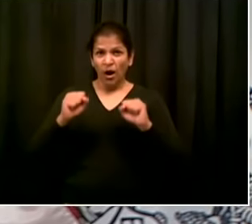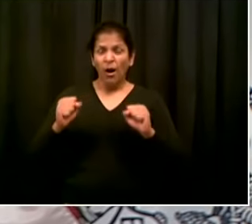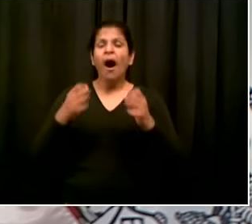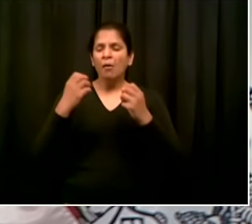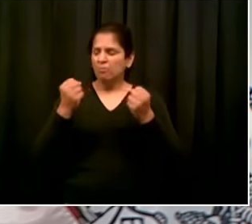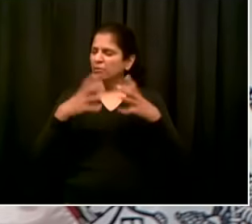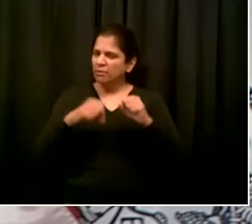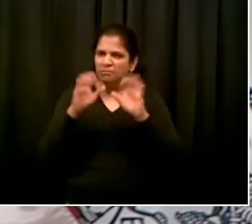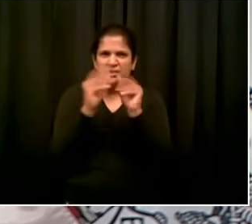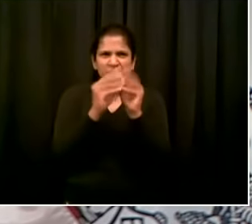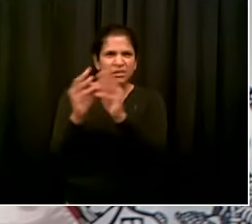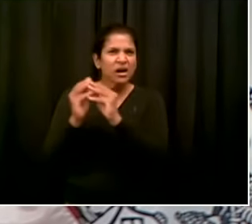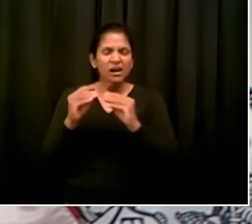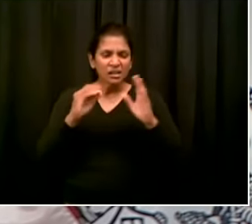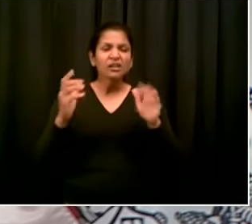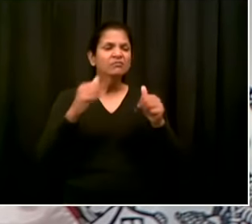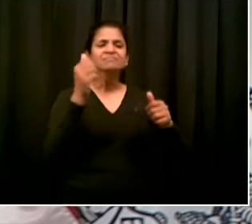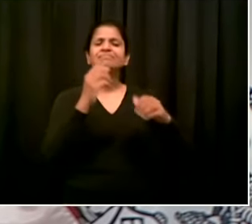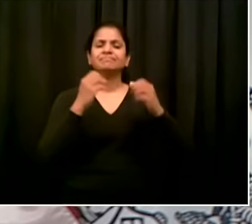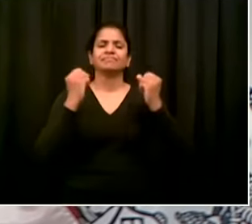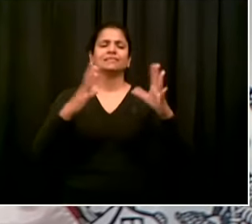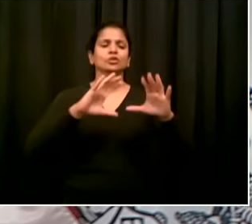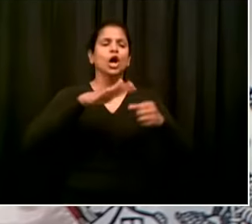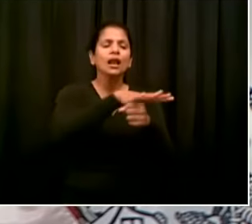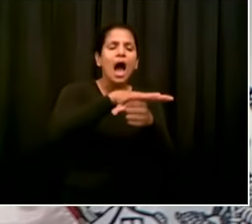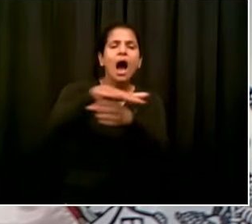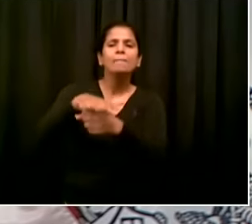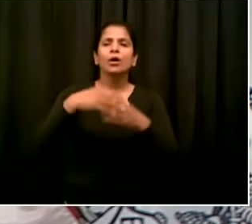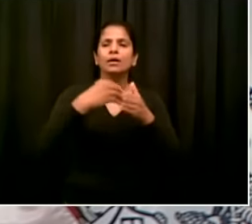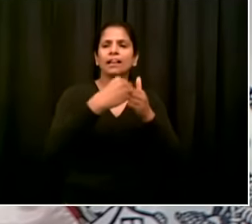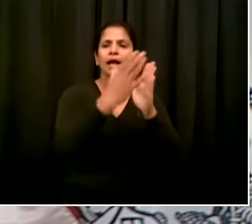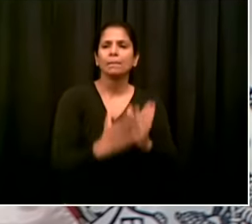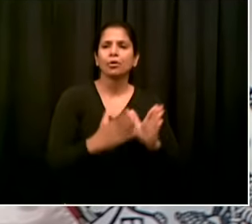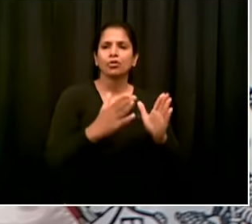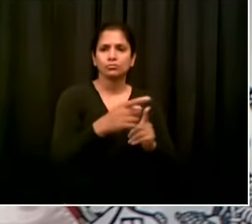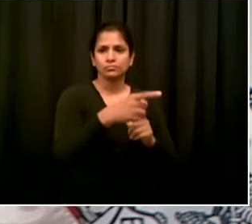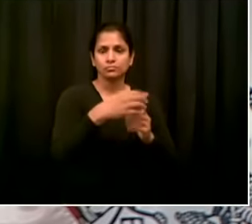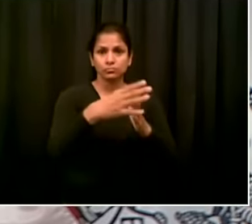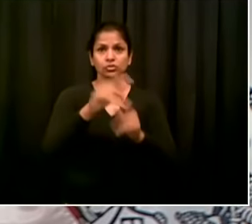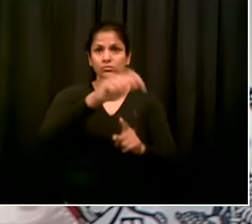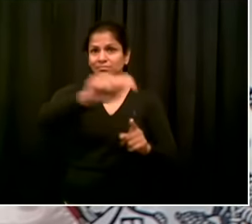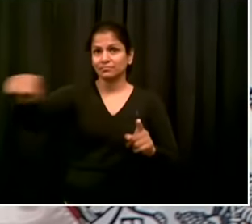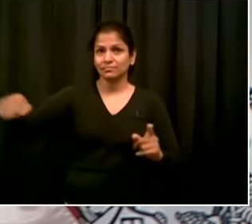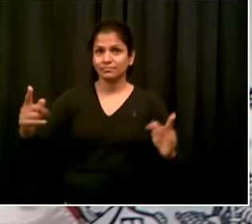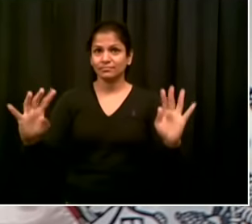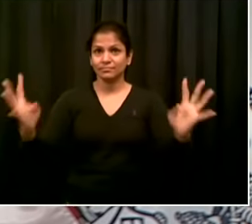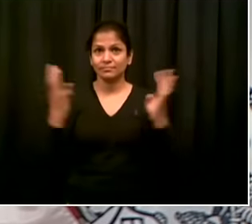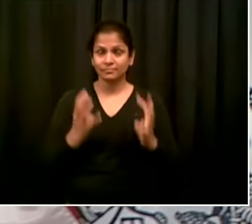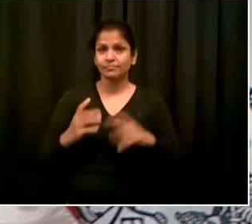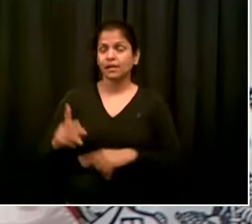INCLUDES PEOPLE FROM THE HEALTH DEPARTMTEN, IT WILL INCLUDE COLLEAGUES FROM